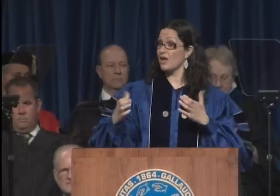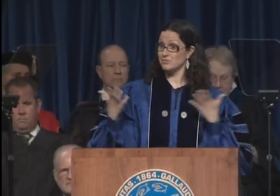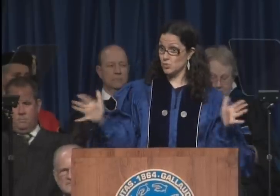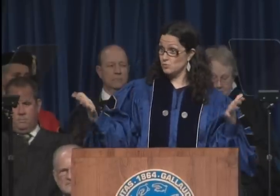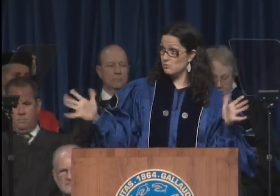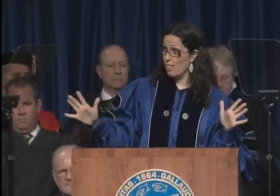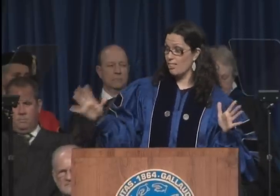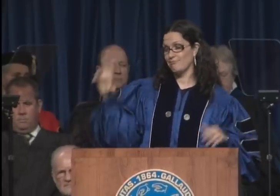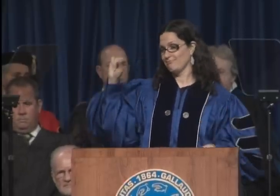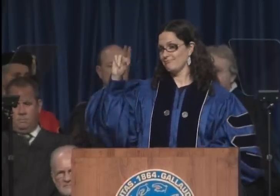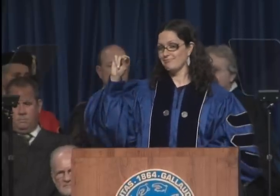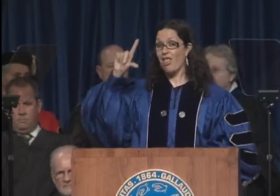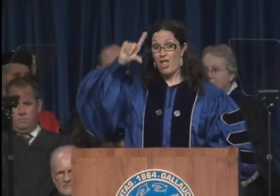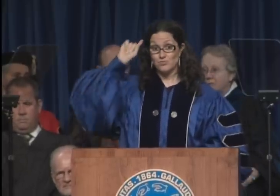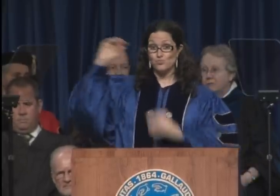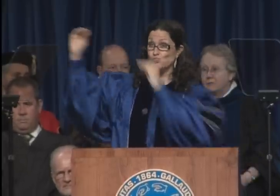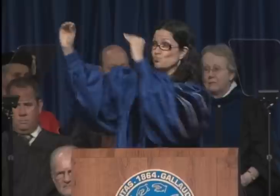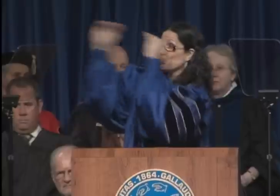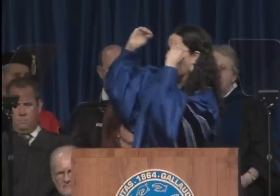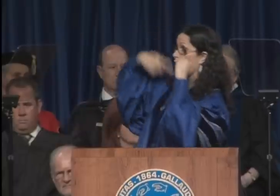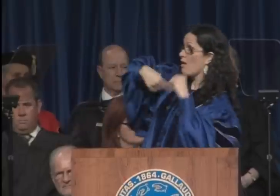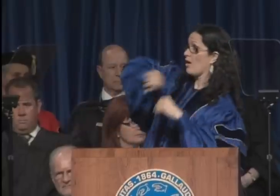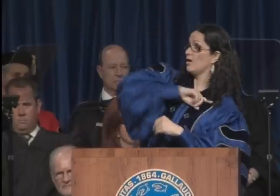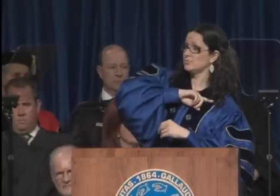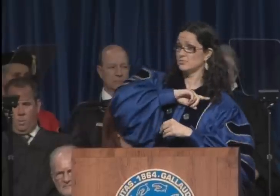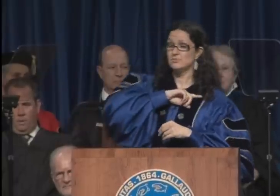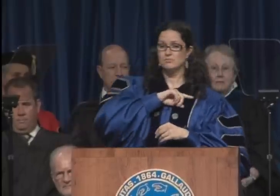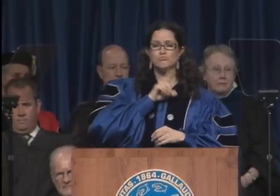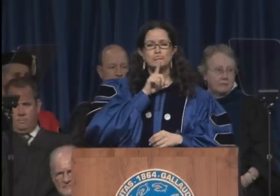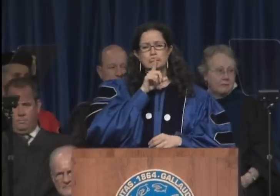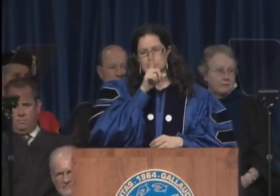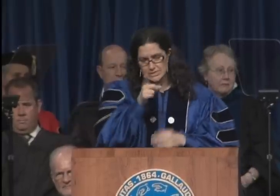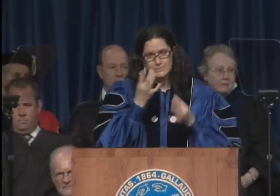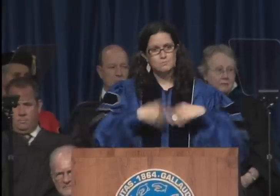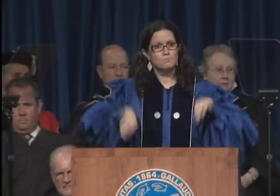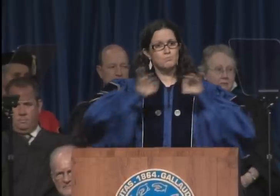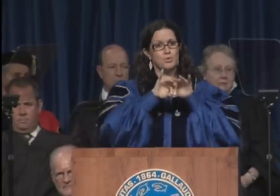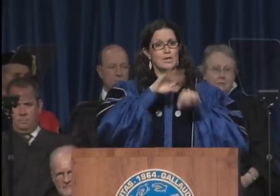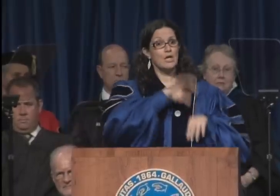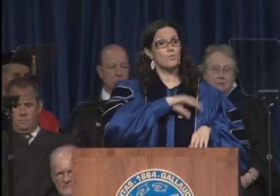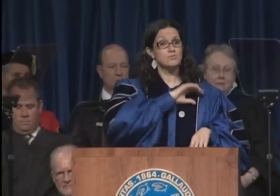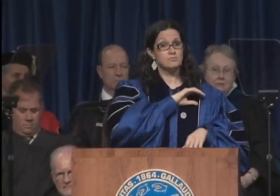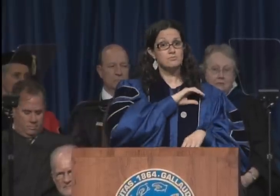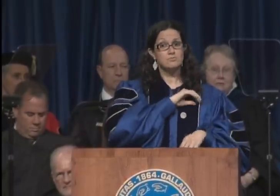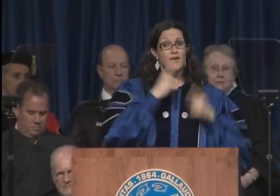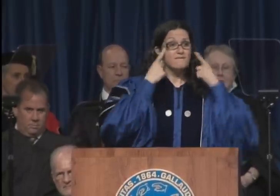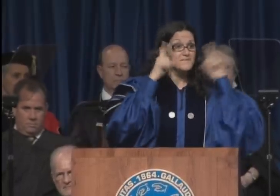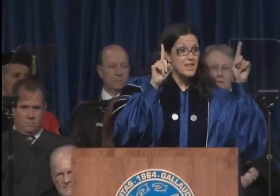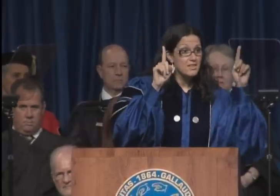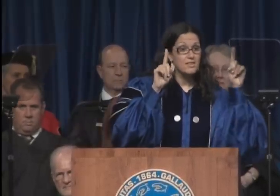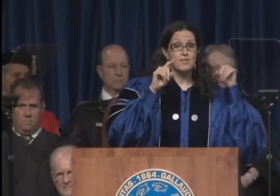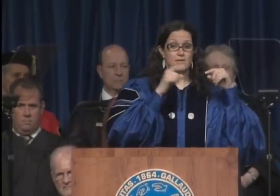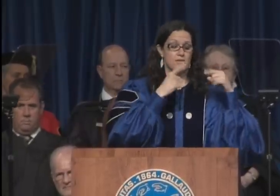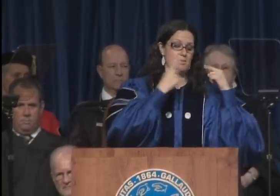The third is: PROACTIVITY. Our education was not just in the classroom.